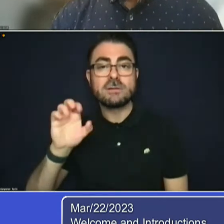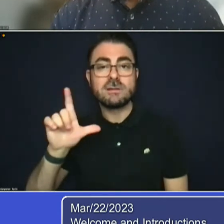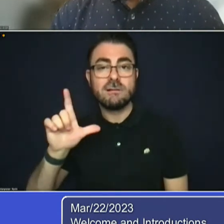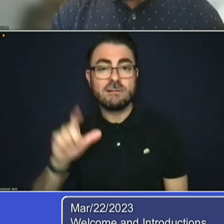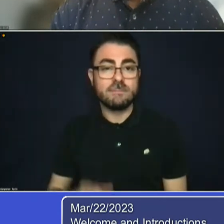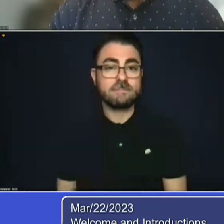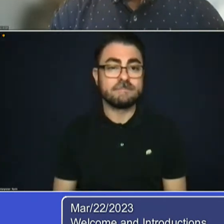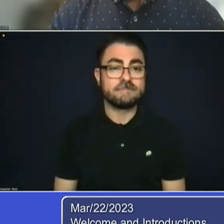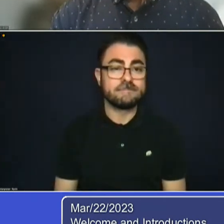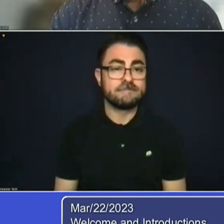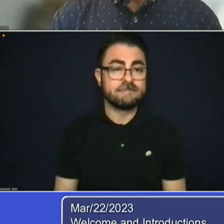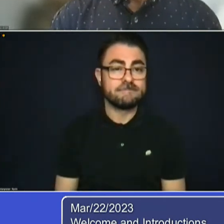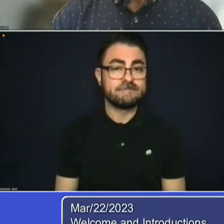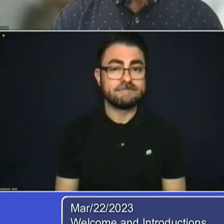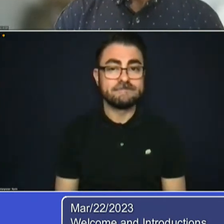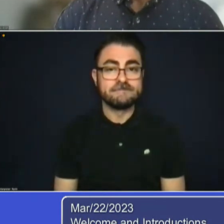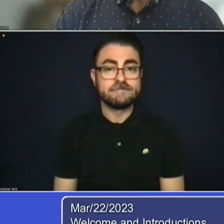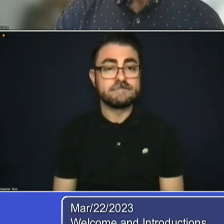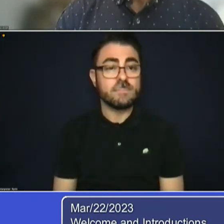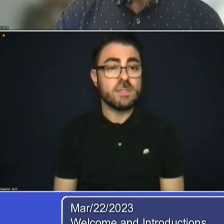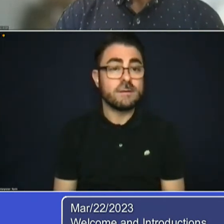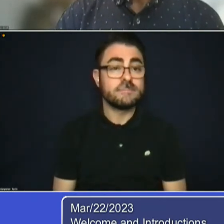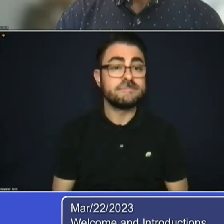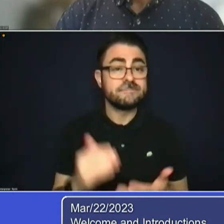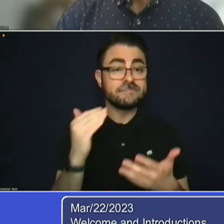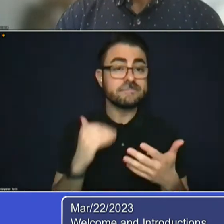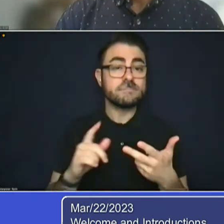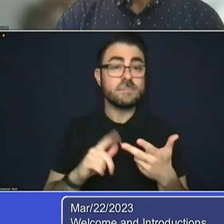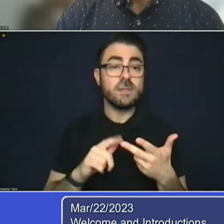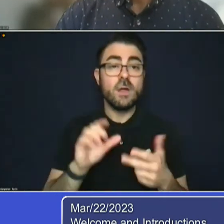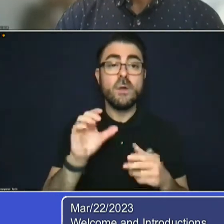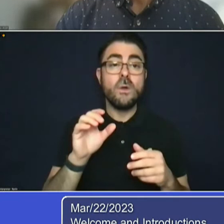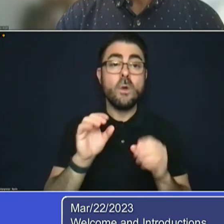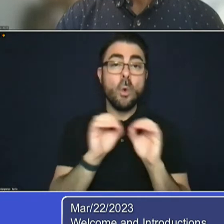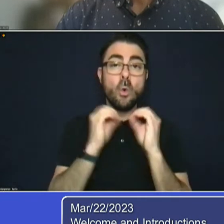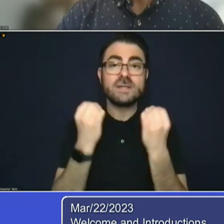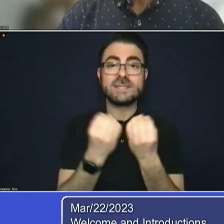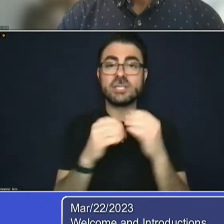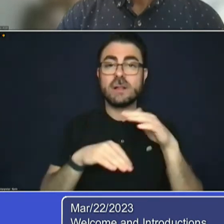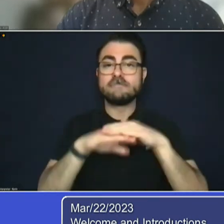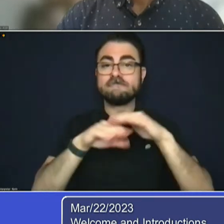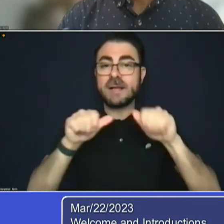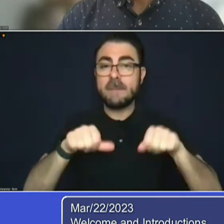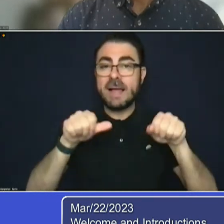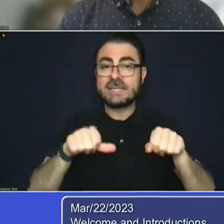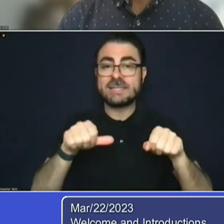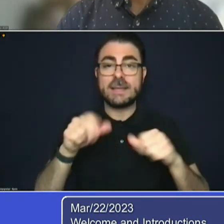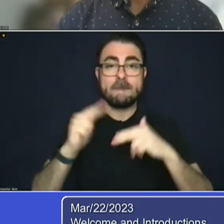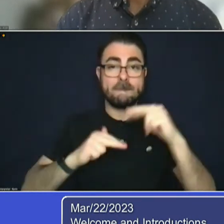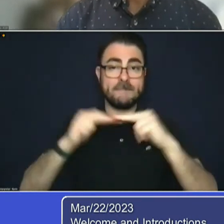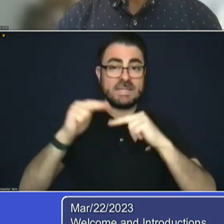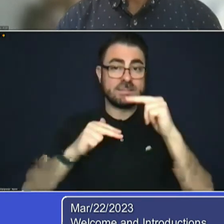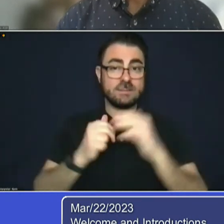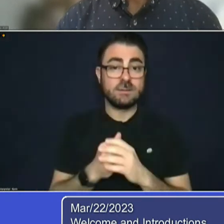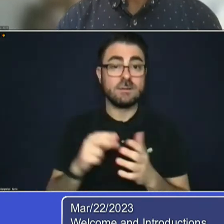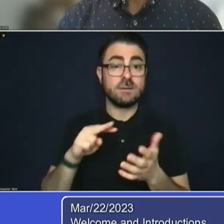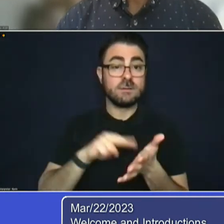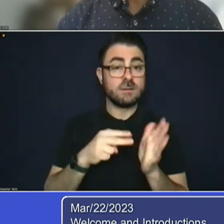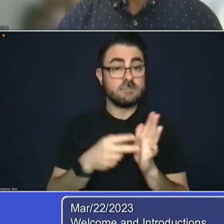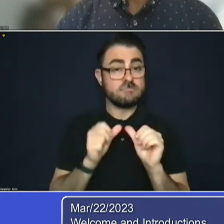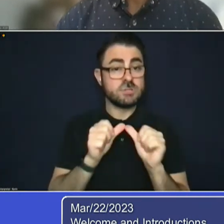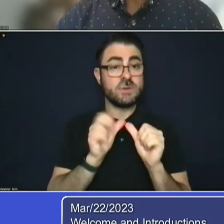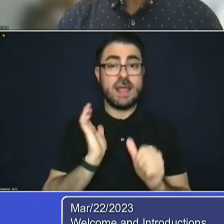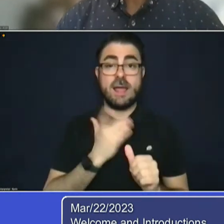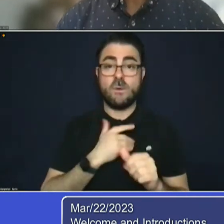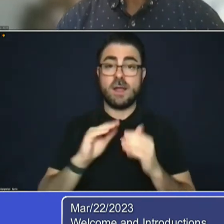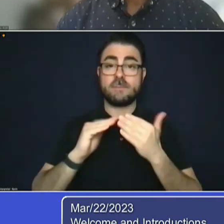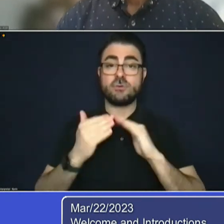2 TO 3 PARCELS.